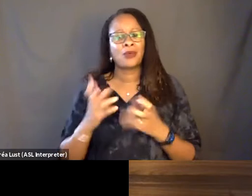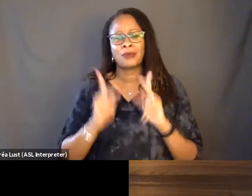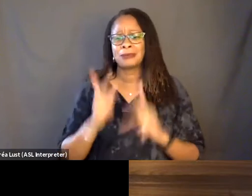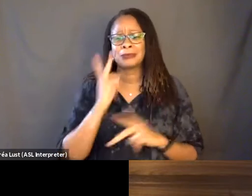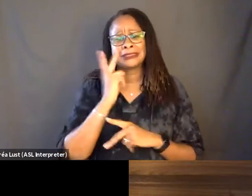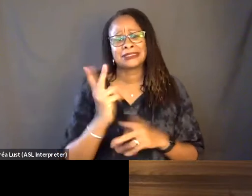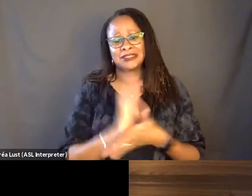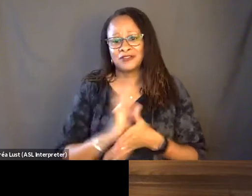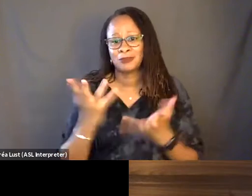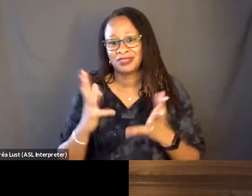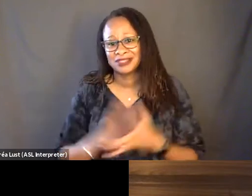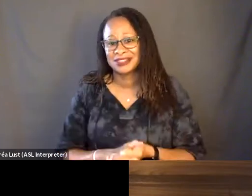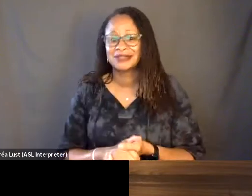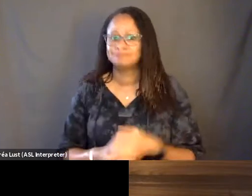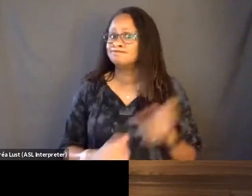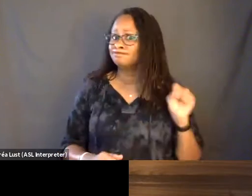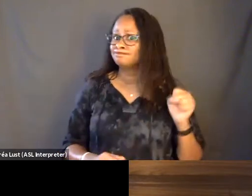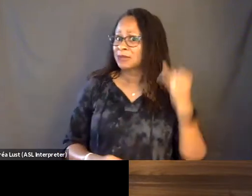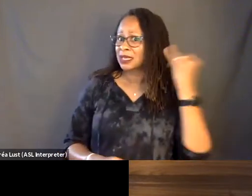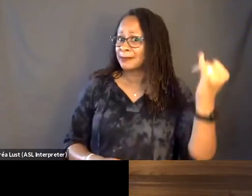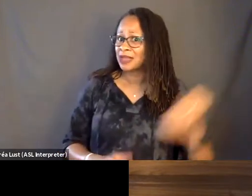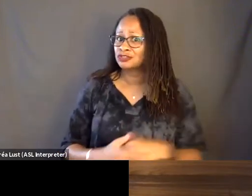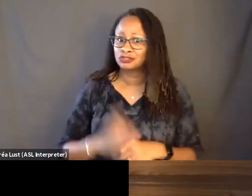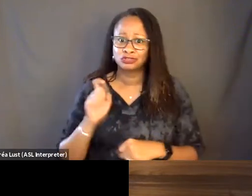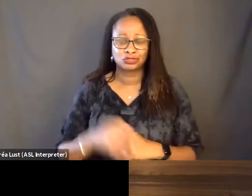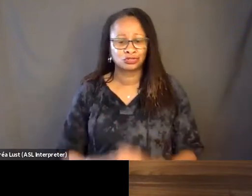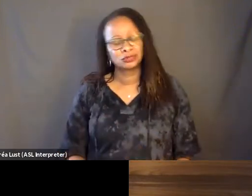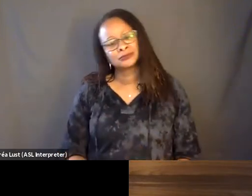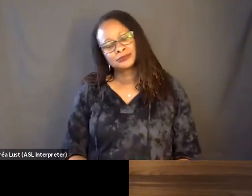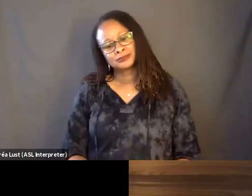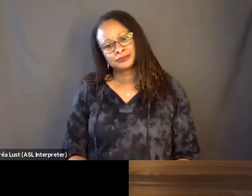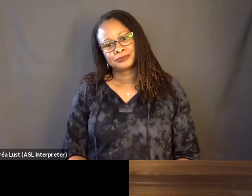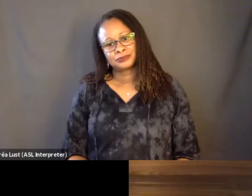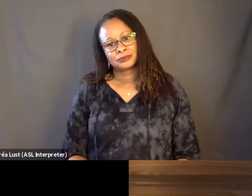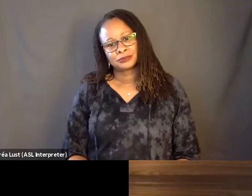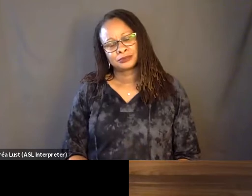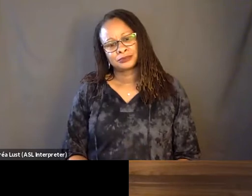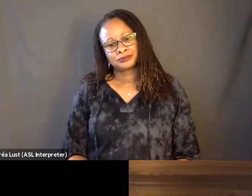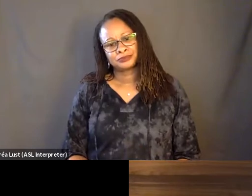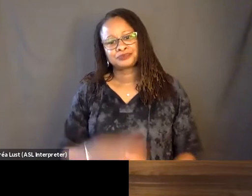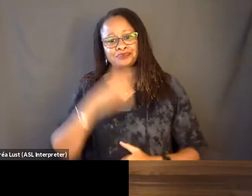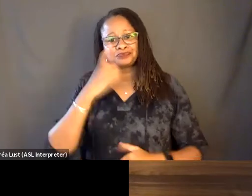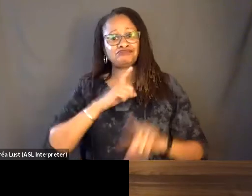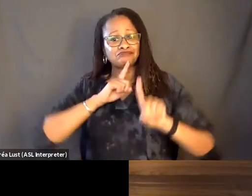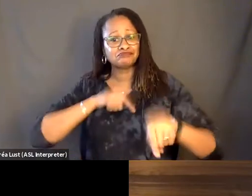I imagine. They should. I just-- because the response from people that have seen it,